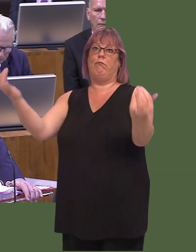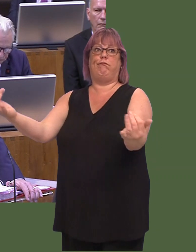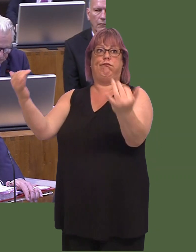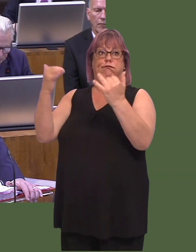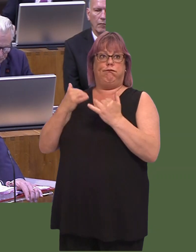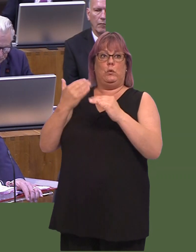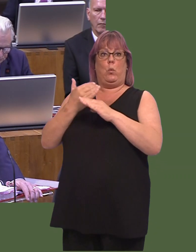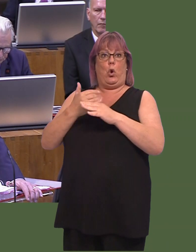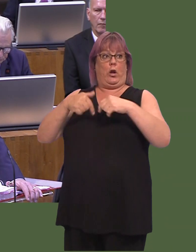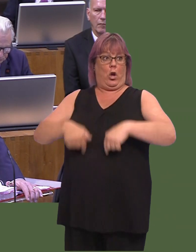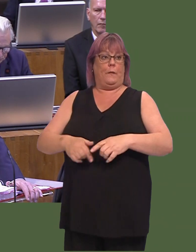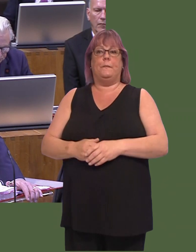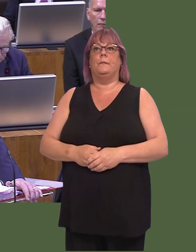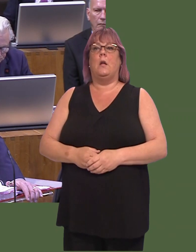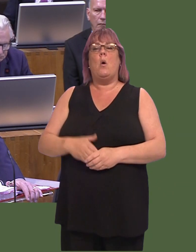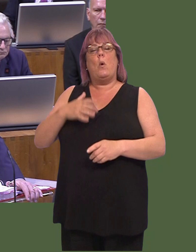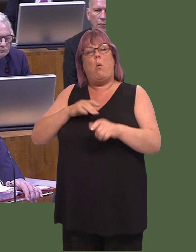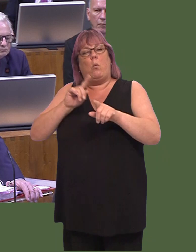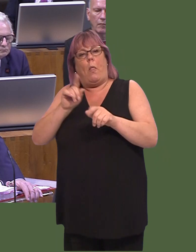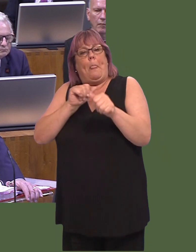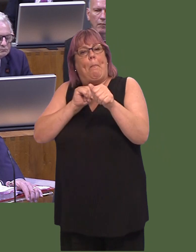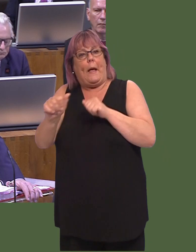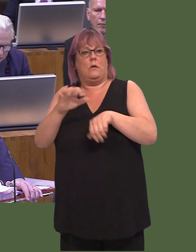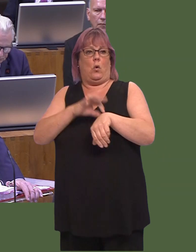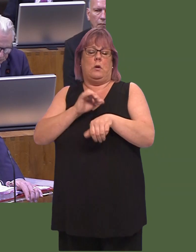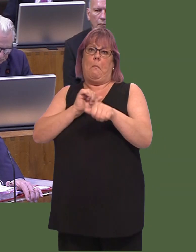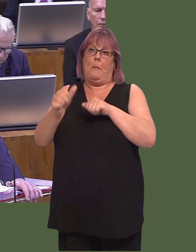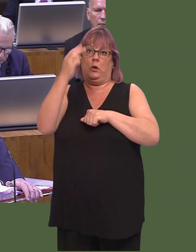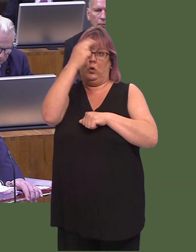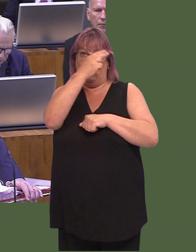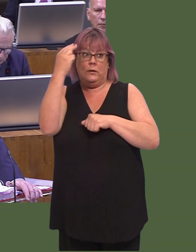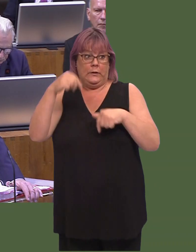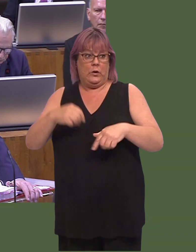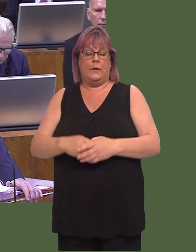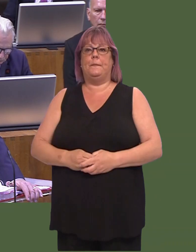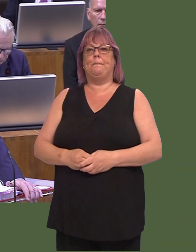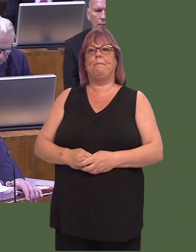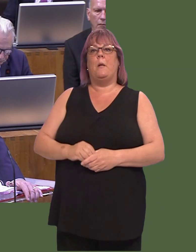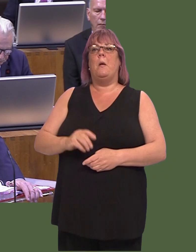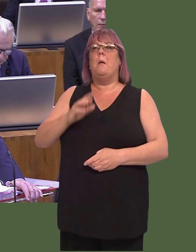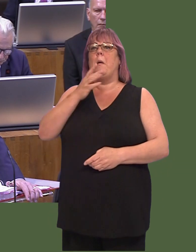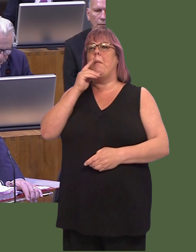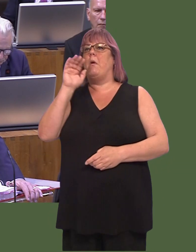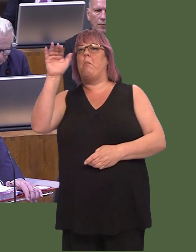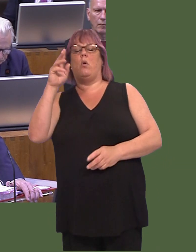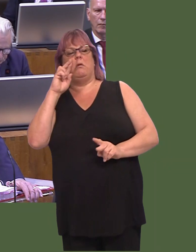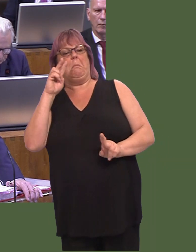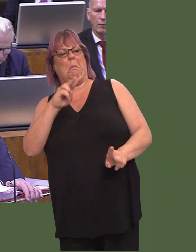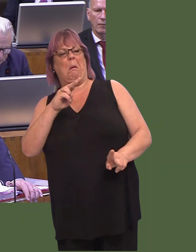because they want to be able to attract the best, wherever they are from. The message that's being sent out from Britain at the moment is: doctors and nurses from